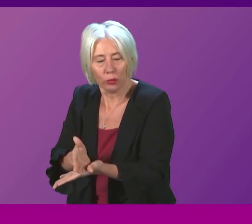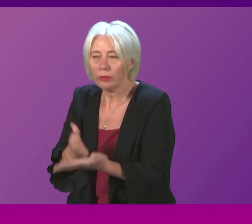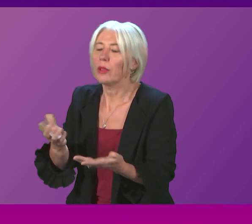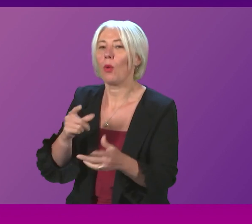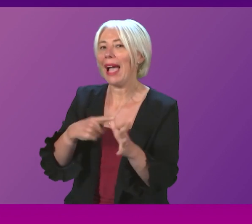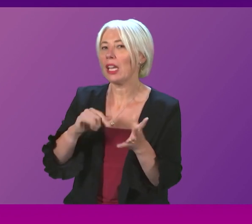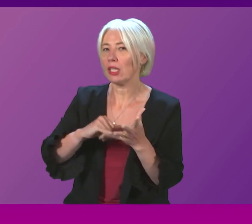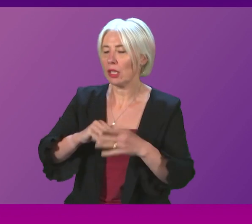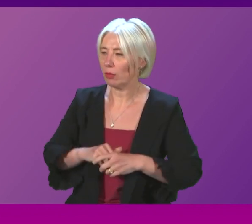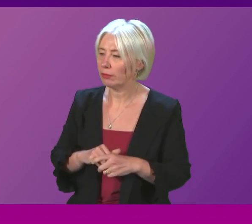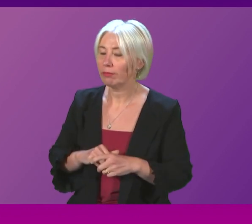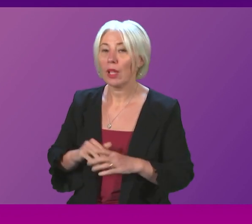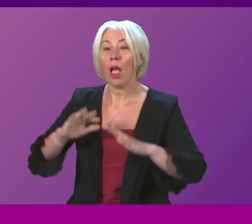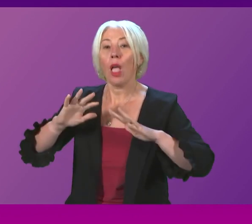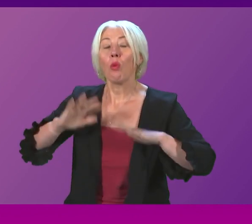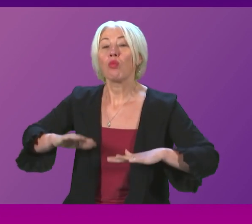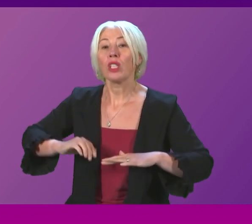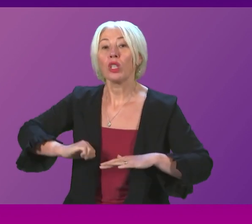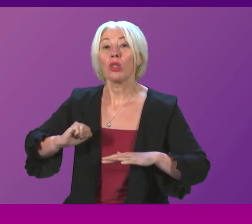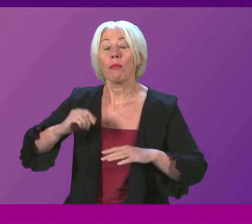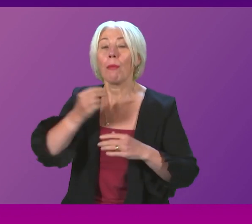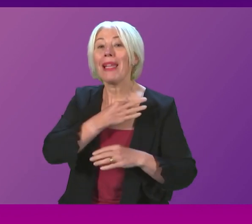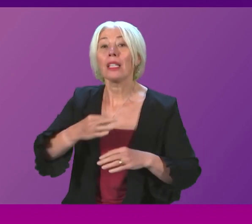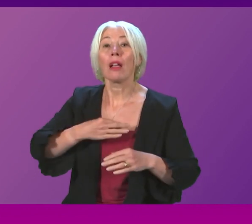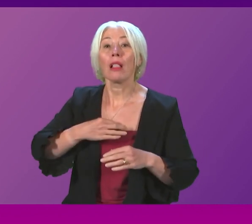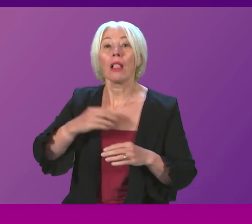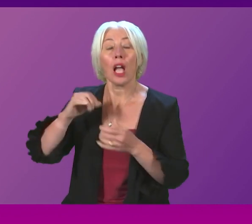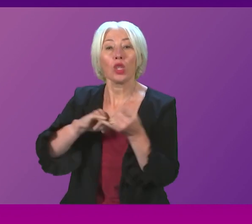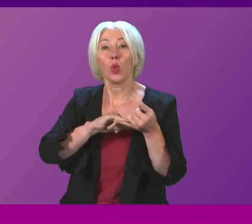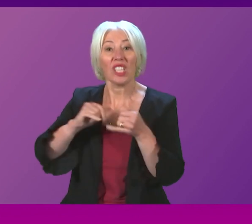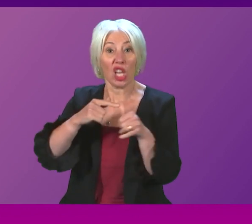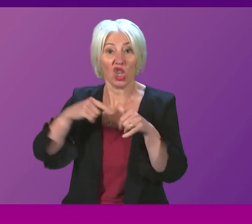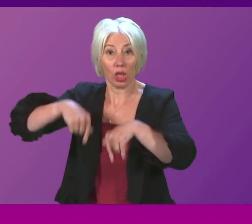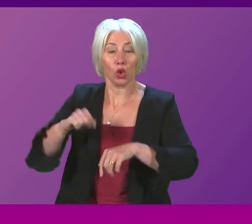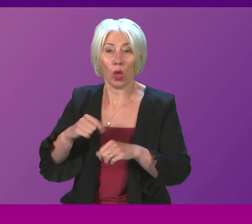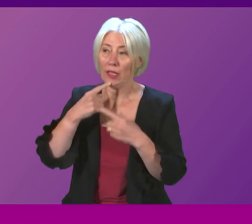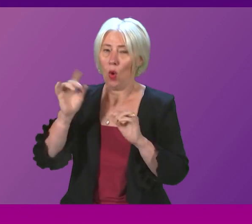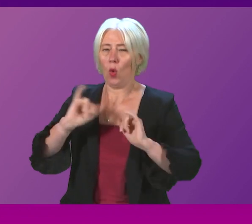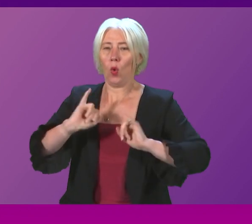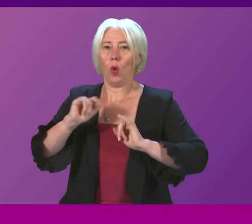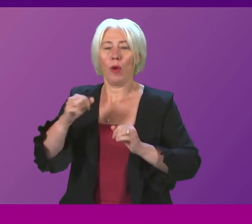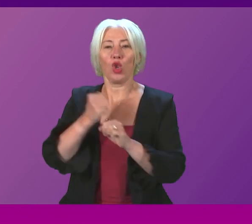This week, the British Medical Association in Scotland sounded an alarm about the state of GP practices across the country.